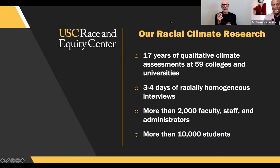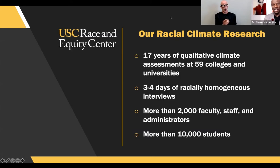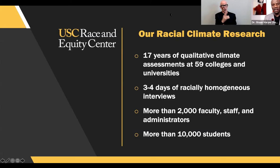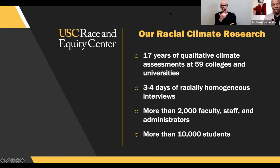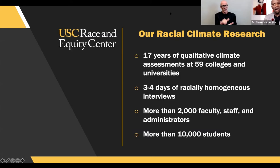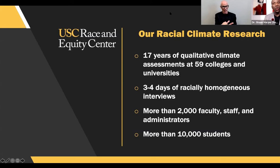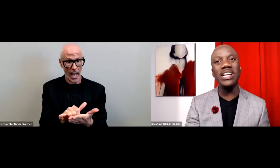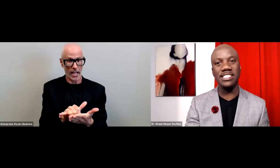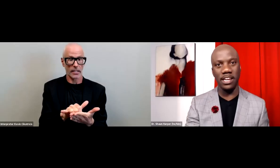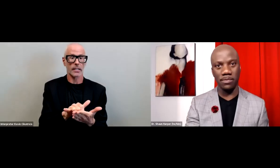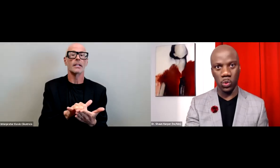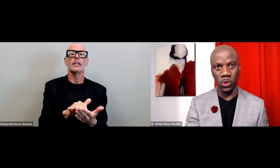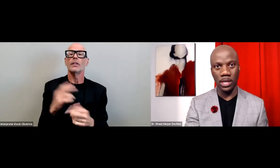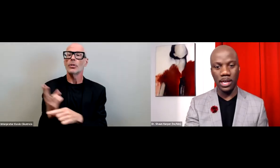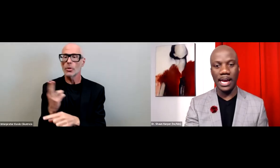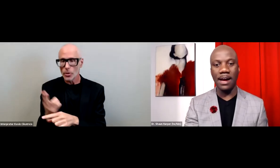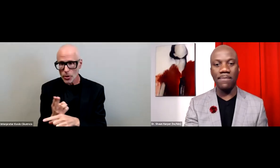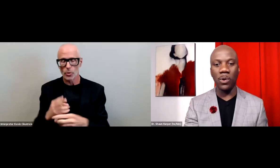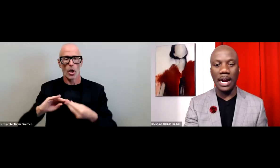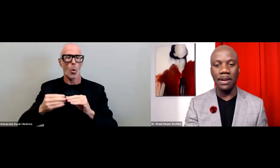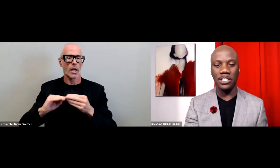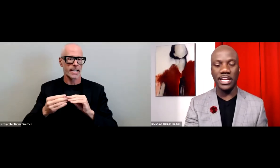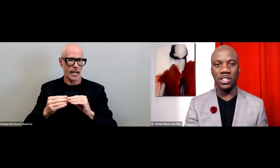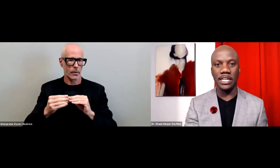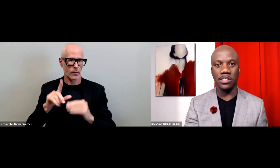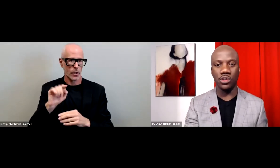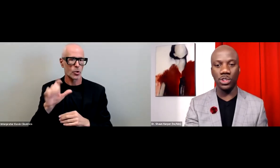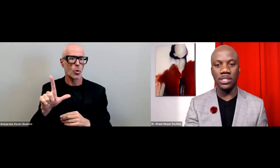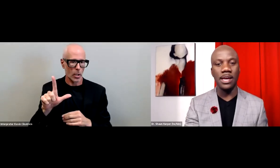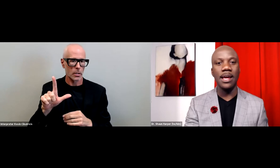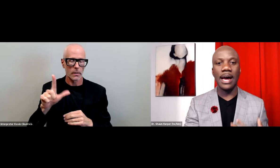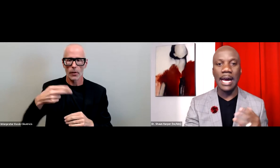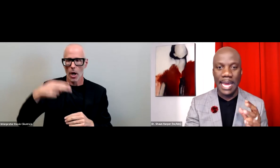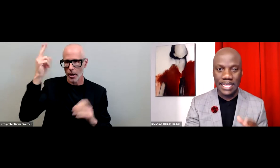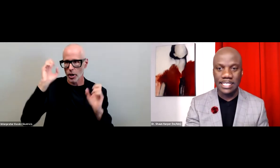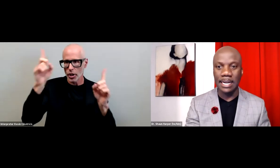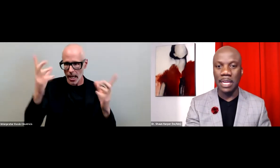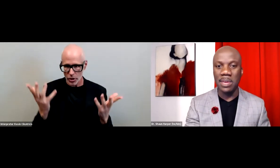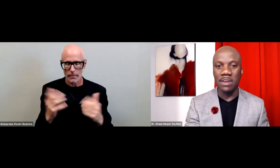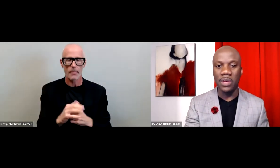of a quantitative tool uh for higher education institutions uh at this time let me give you